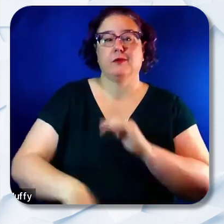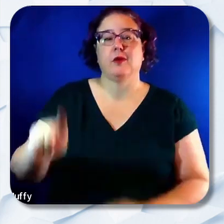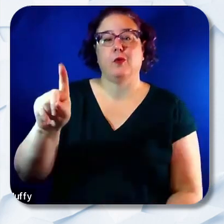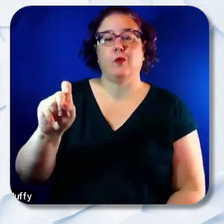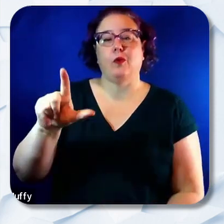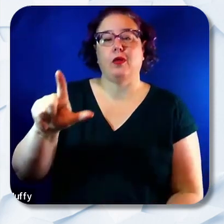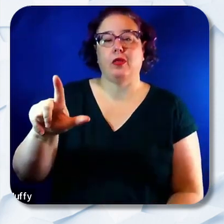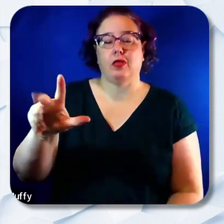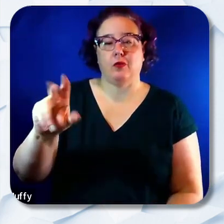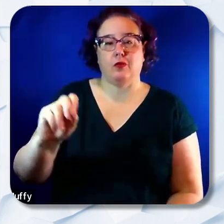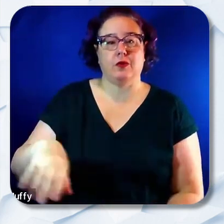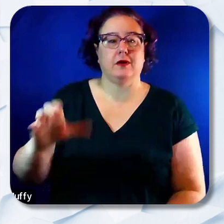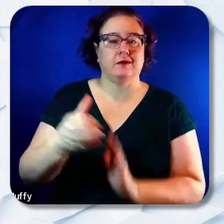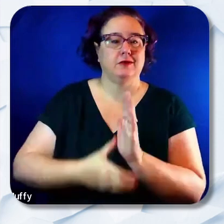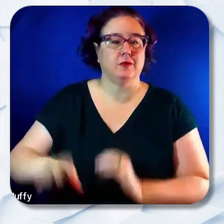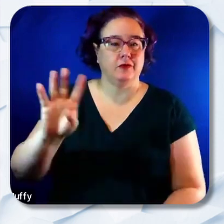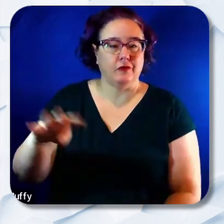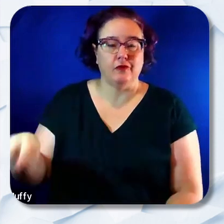22, Statutes of 2021.